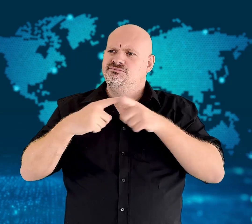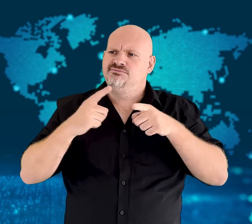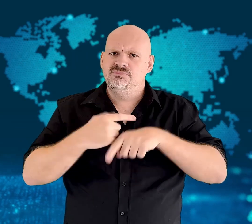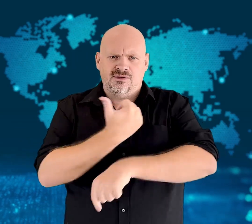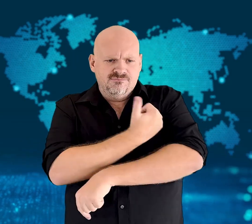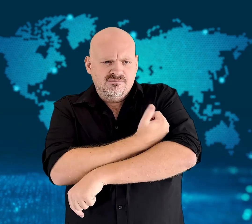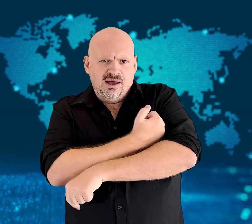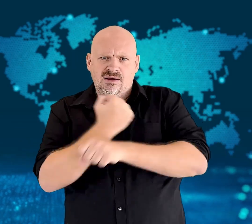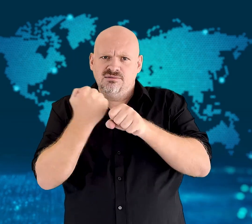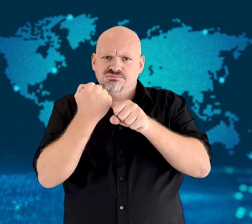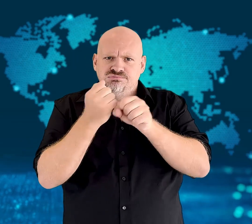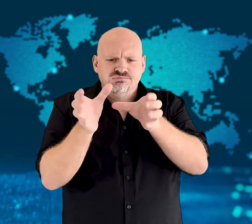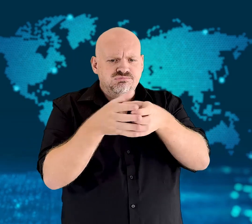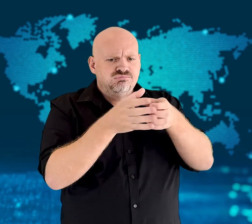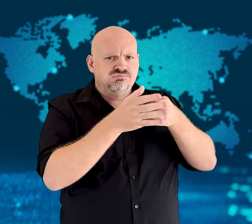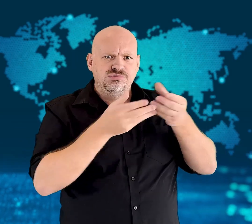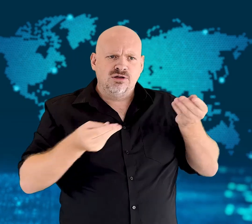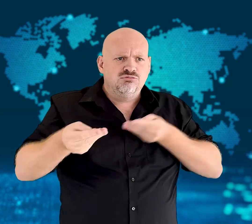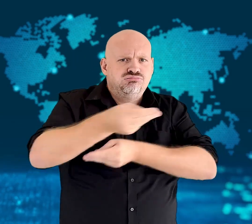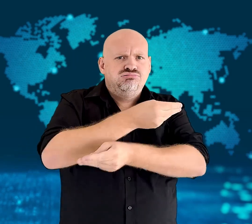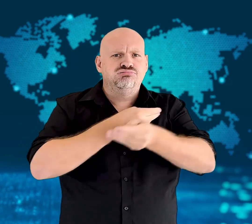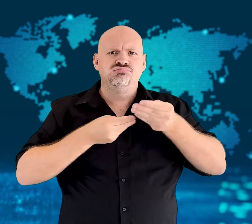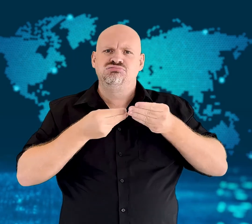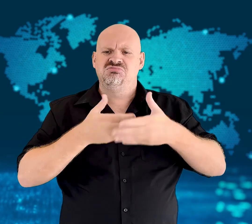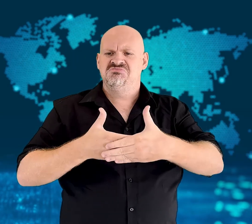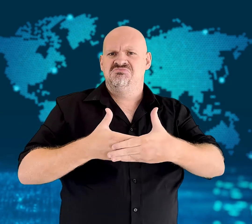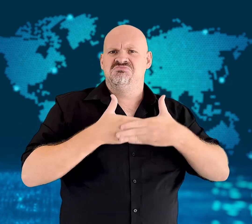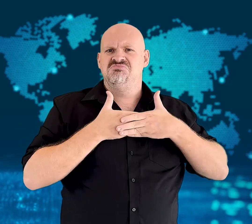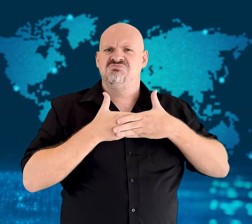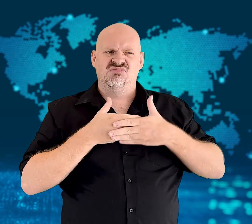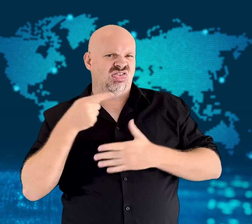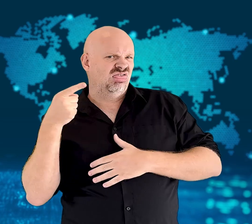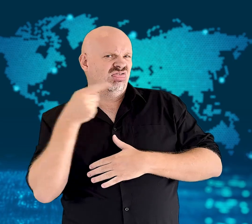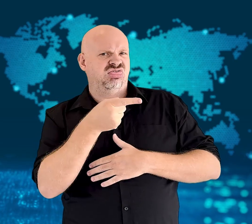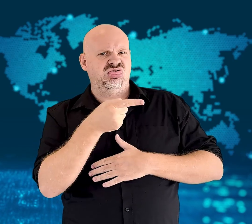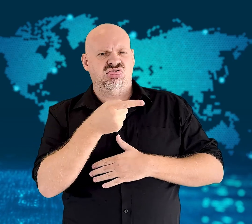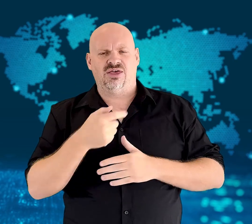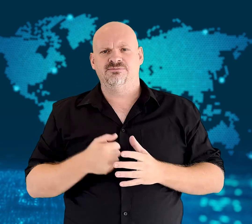multiple companies develop vaccines for pandemics.